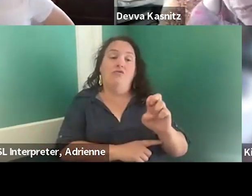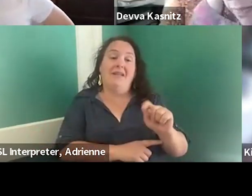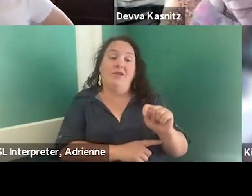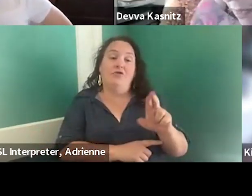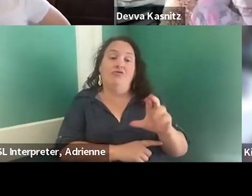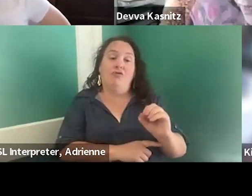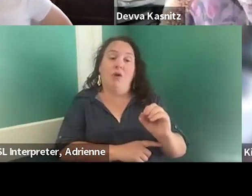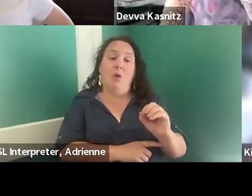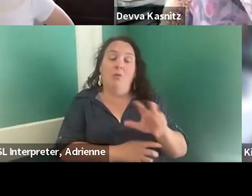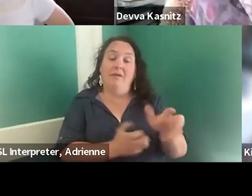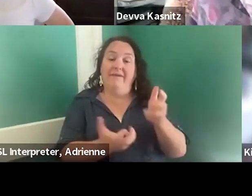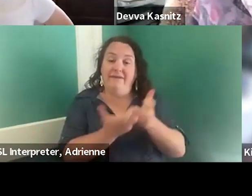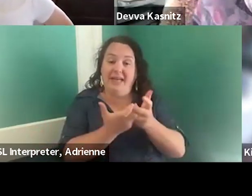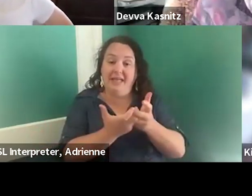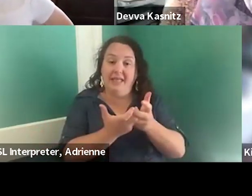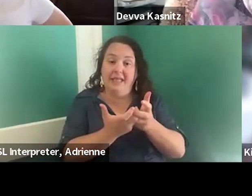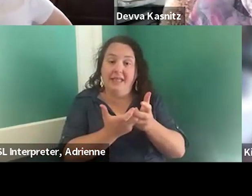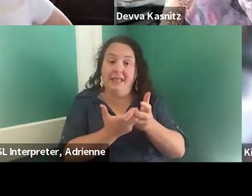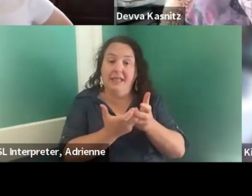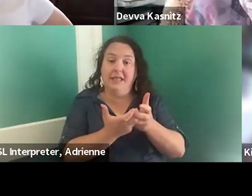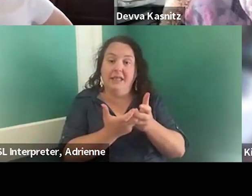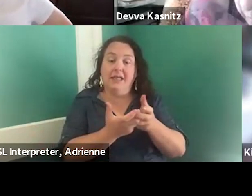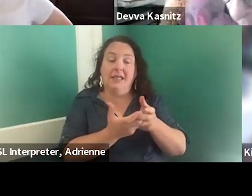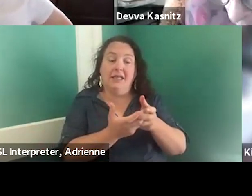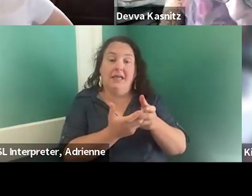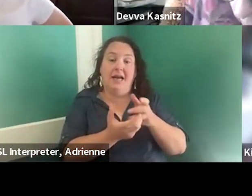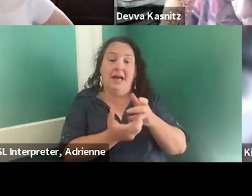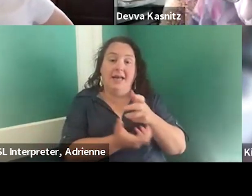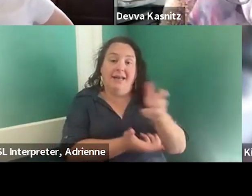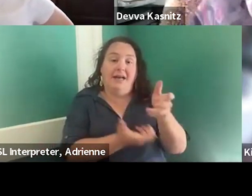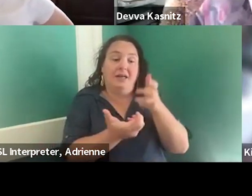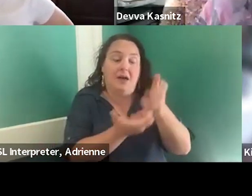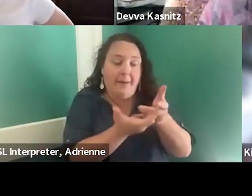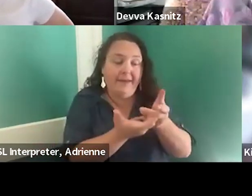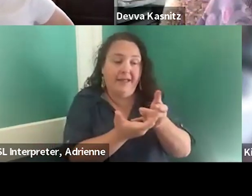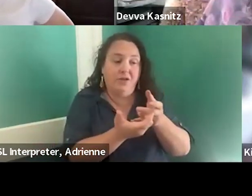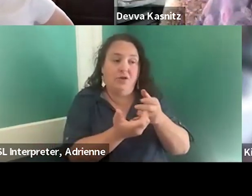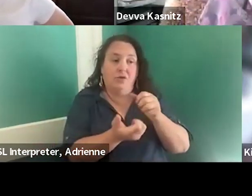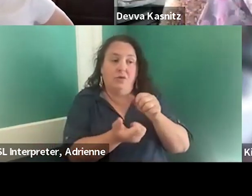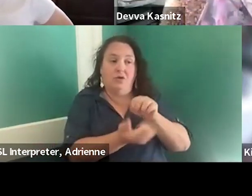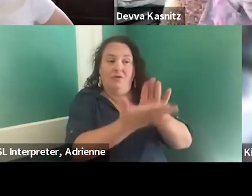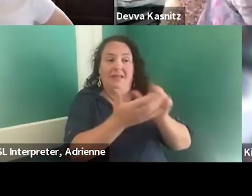and changing things to address more people is a lot harder on the flip side.